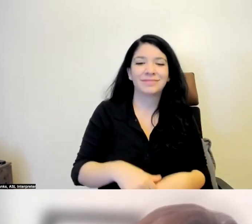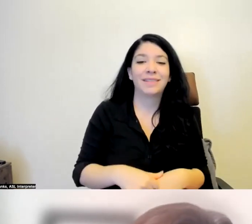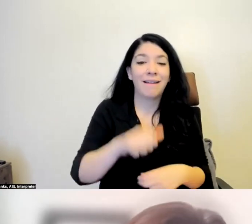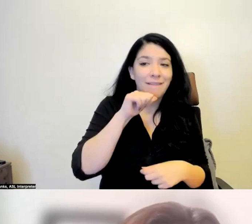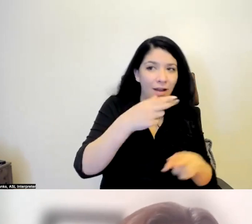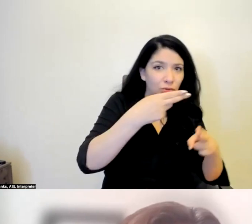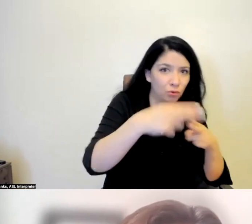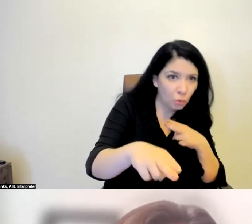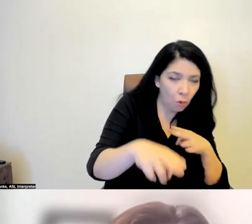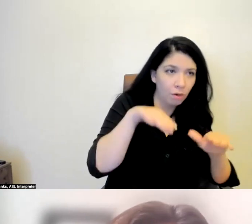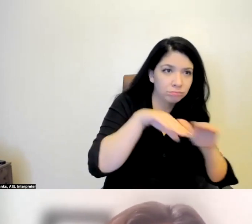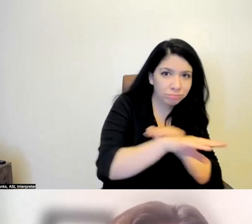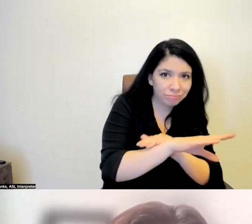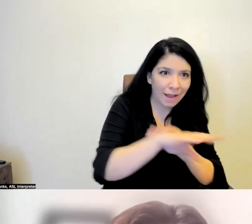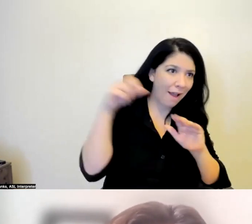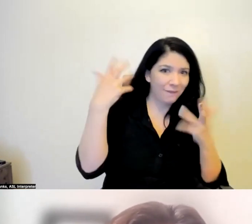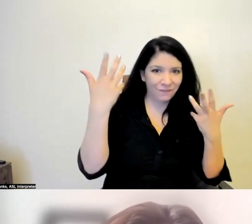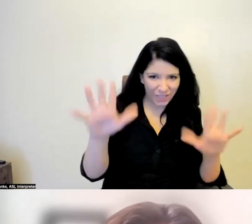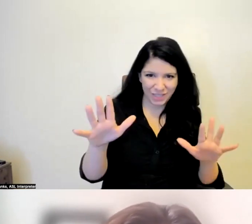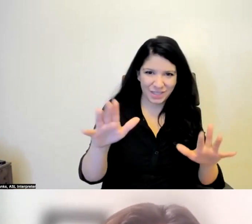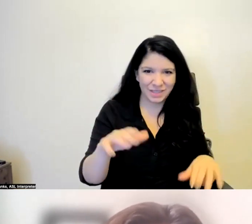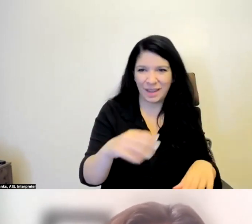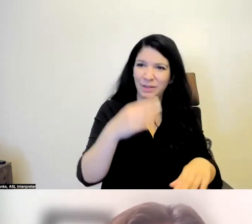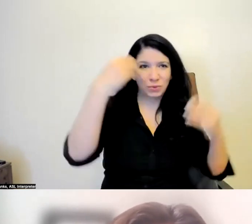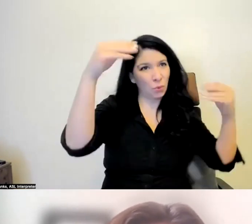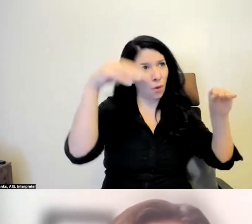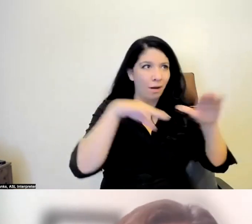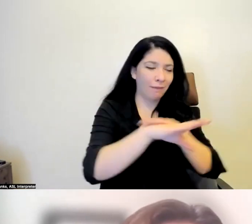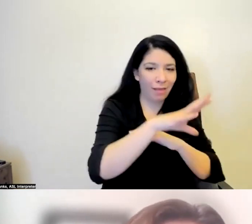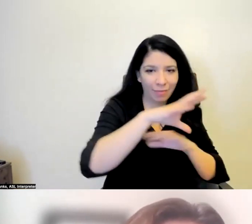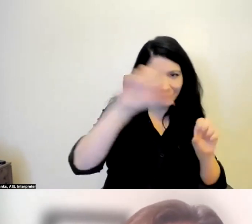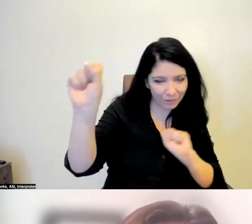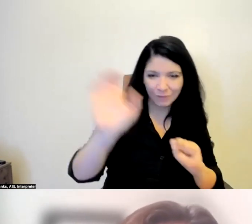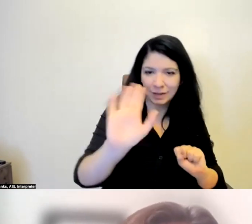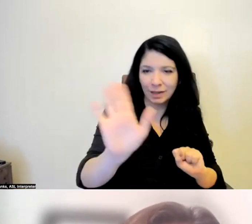interaction where you are walking into a store with a service animal. But it's not a day-to-day,